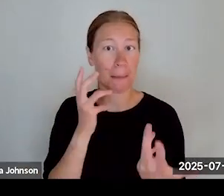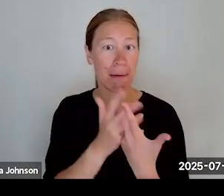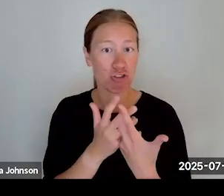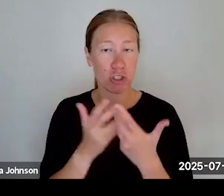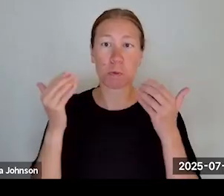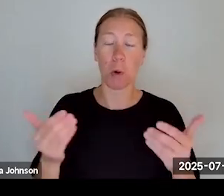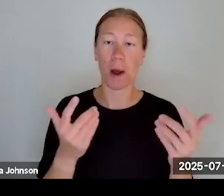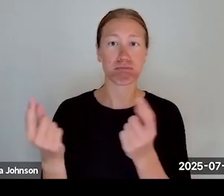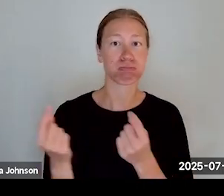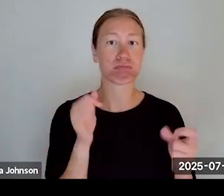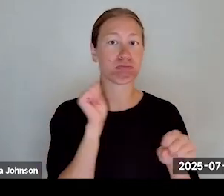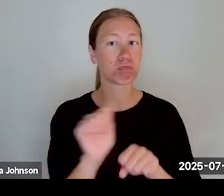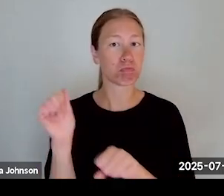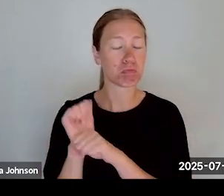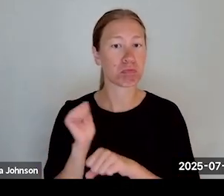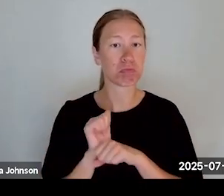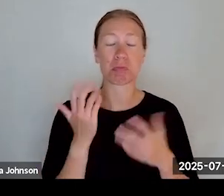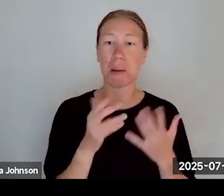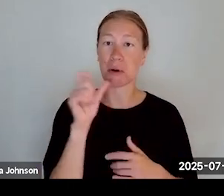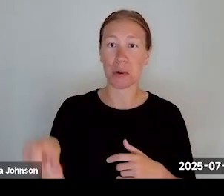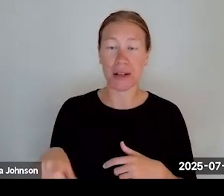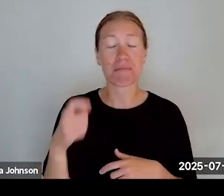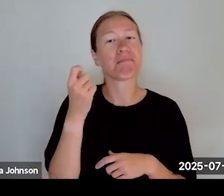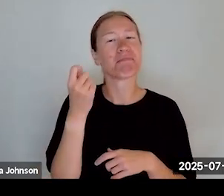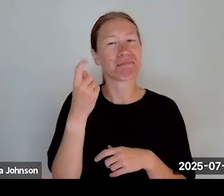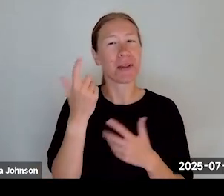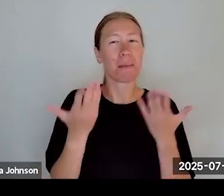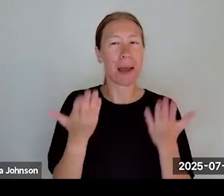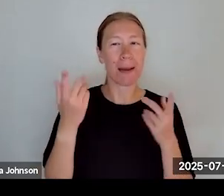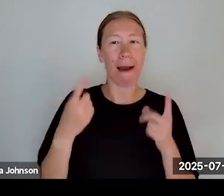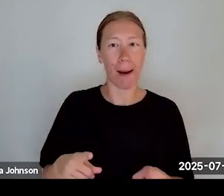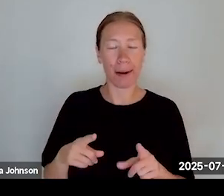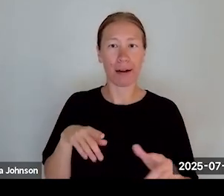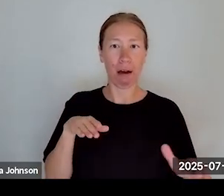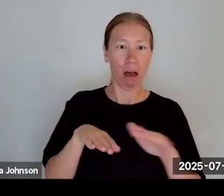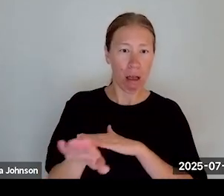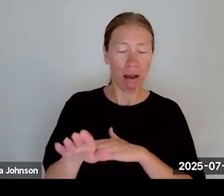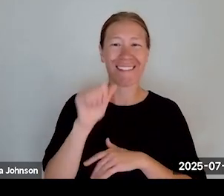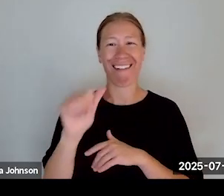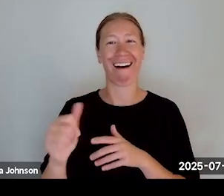However, when they find themselves in a non-inclusive environment, they may experience more limitations